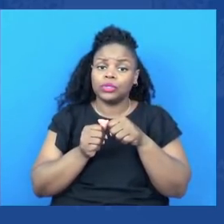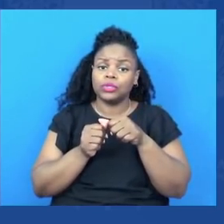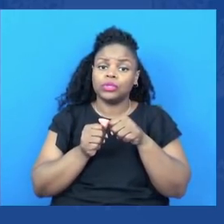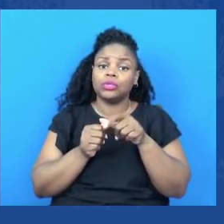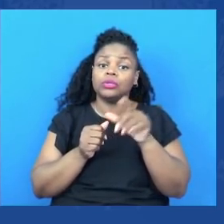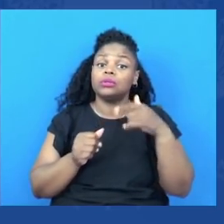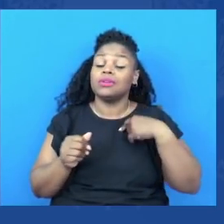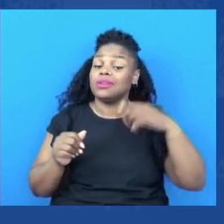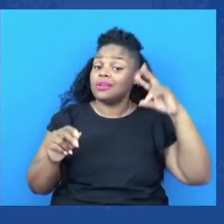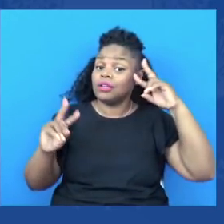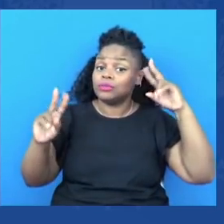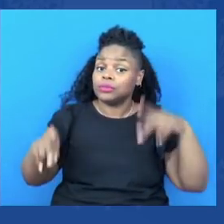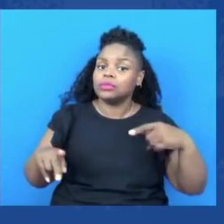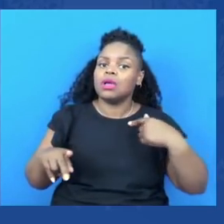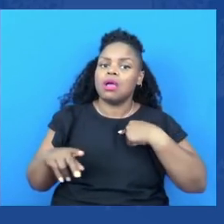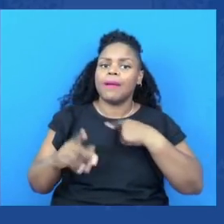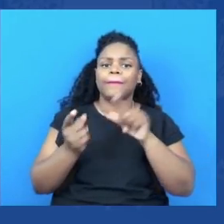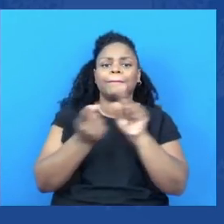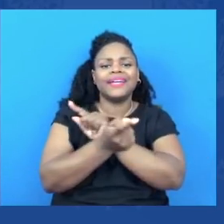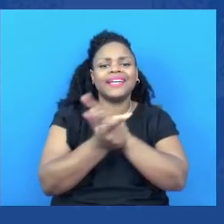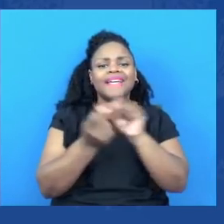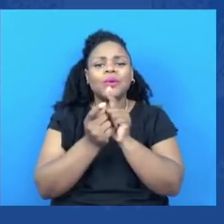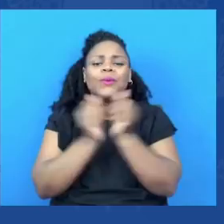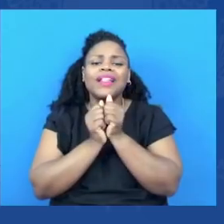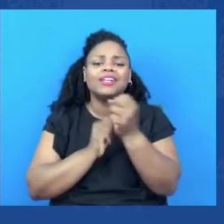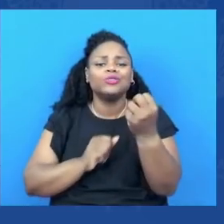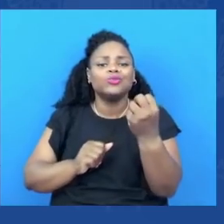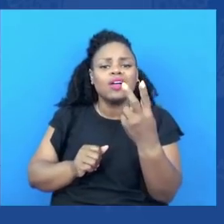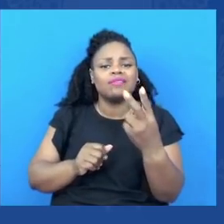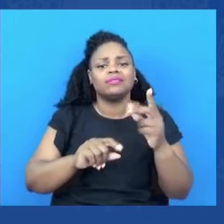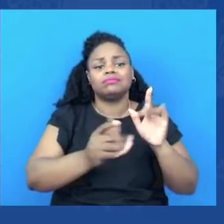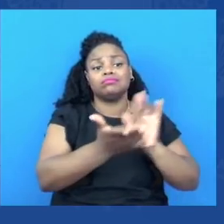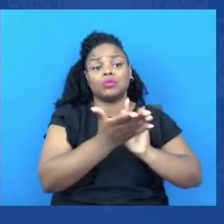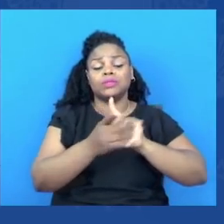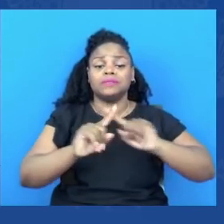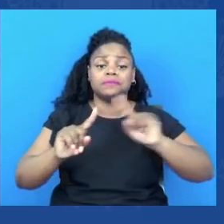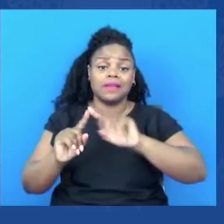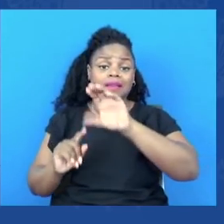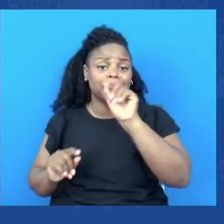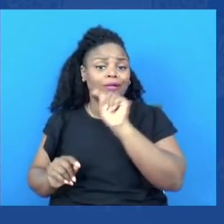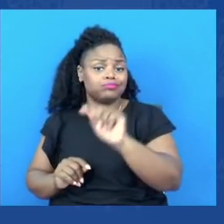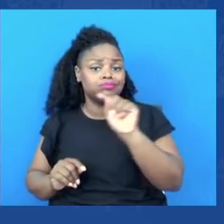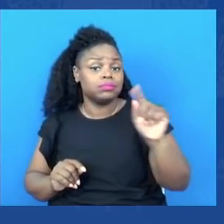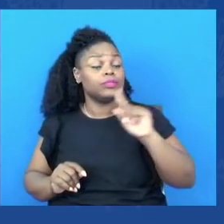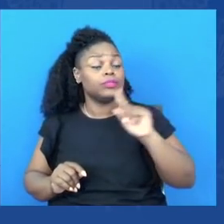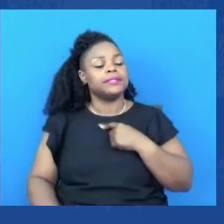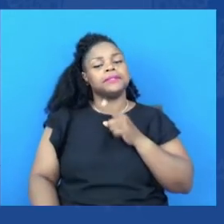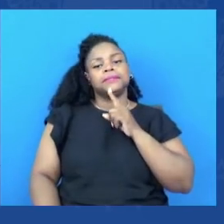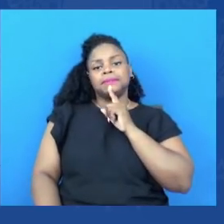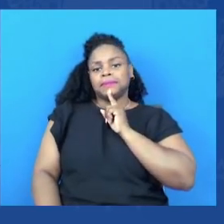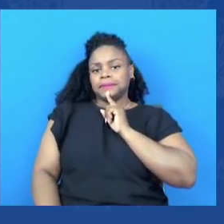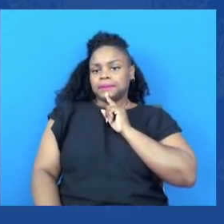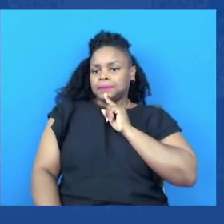And I agreed I would not name them at the time; it was just a private discussion. I said, "If any one of you came up with a drug